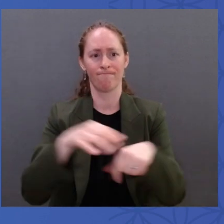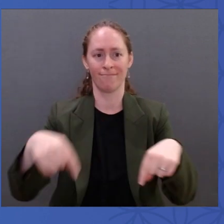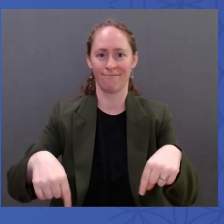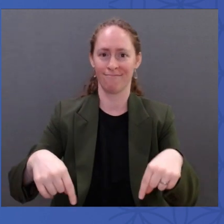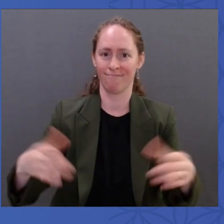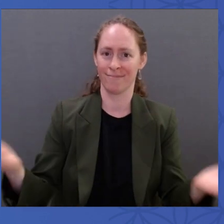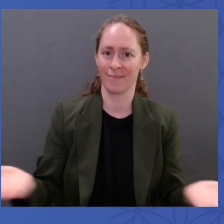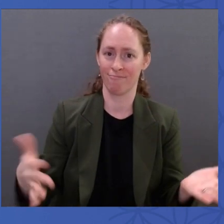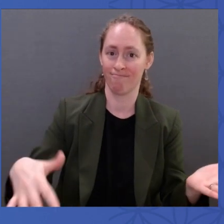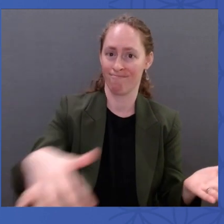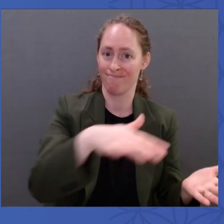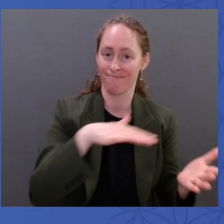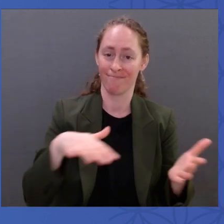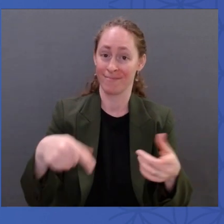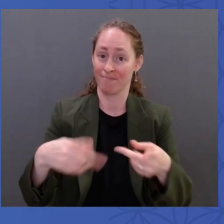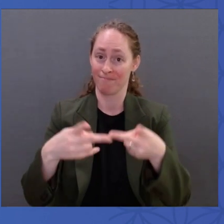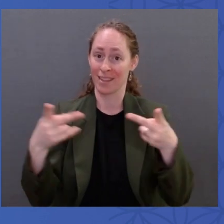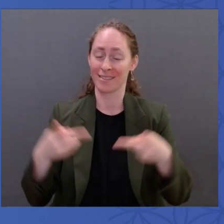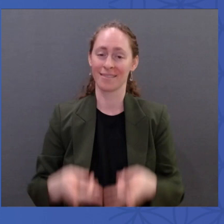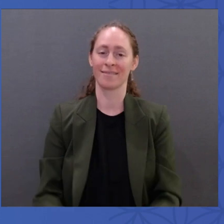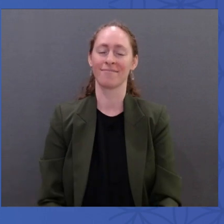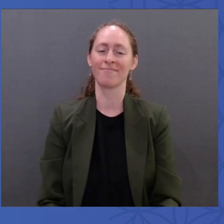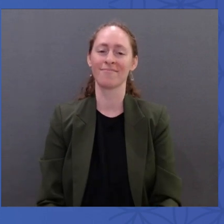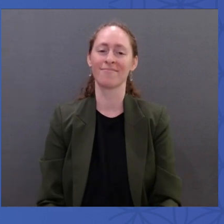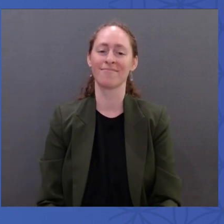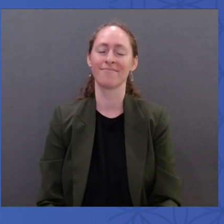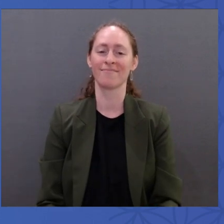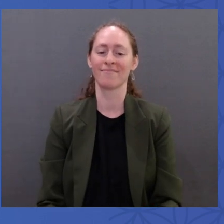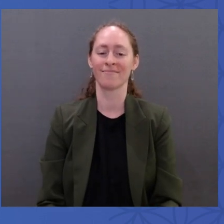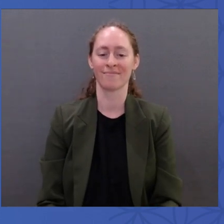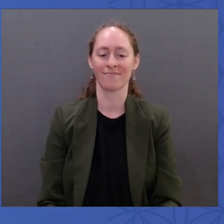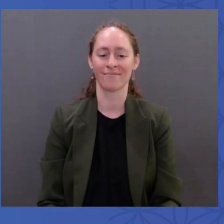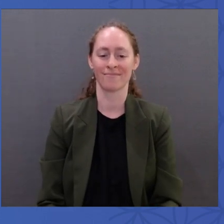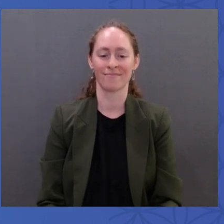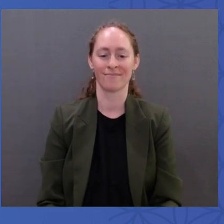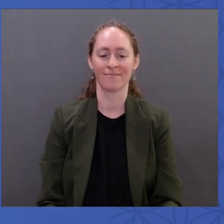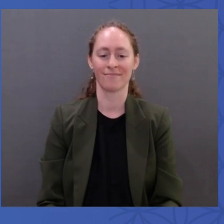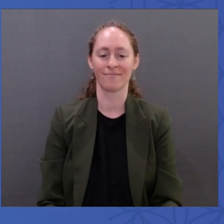I commend wholeheartedly President Biden for his strong leadership.